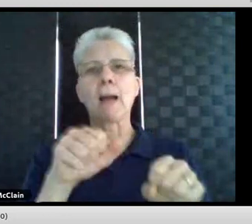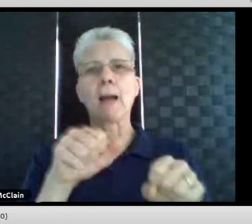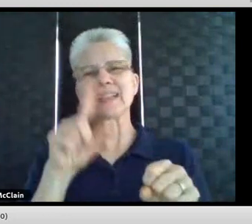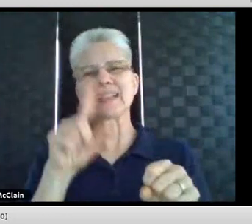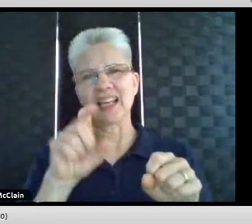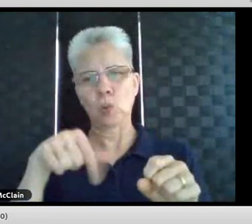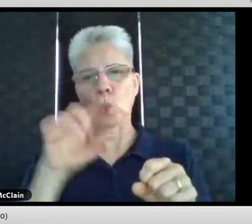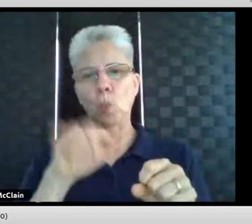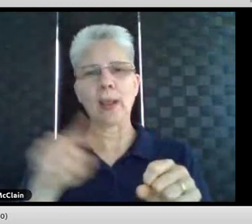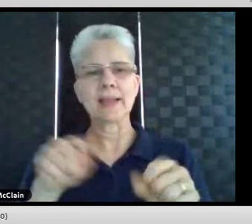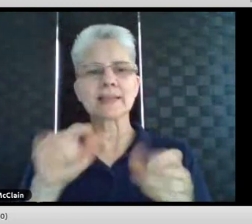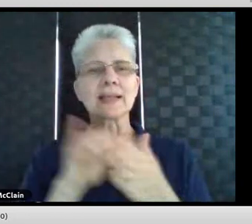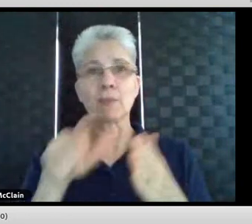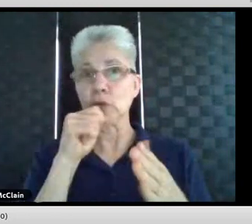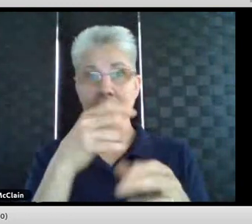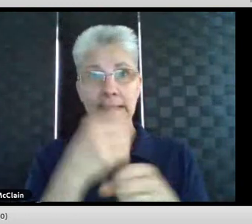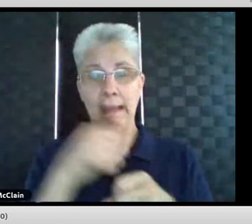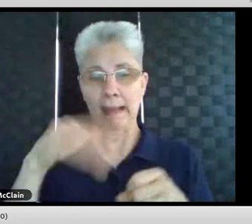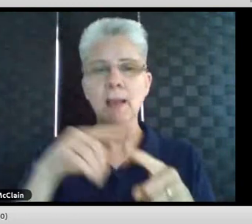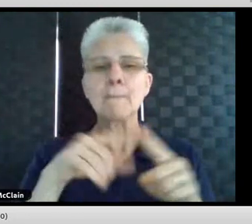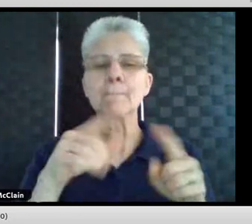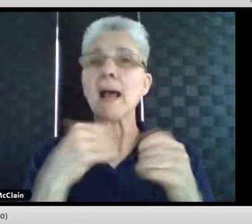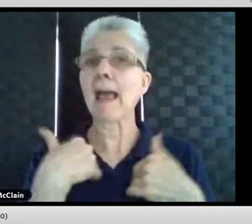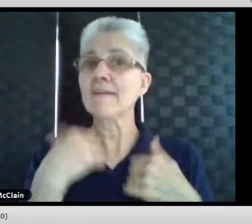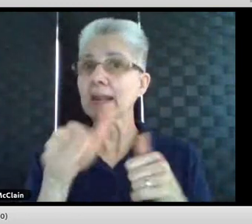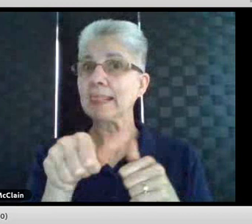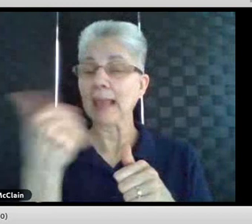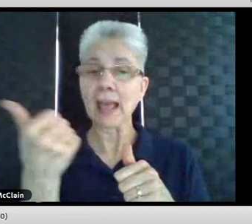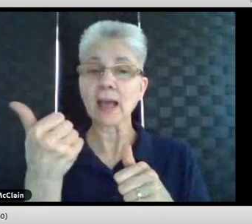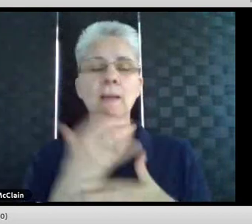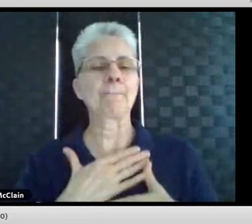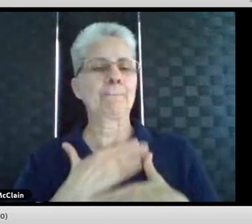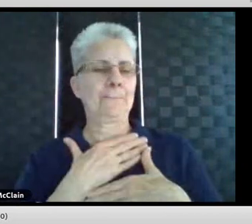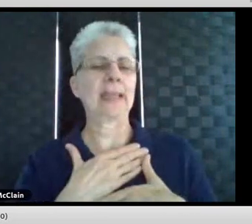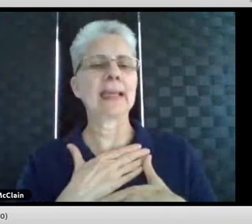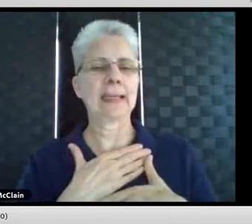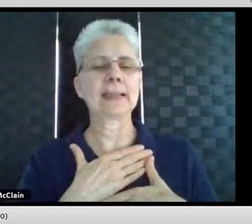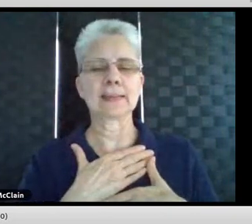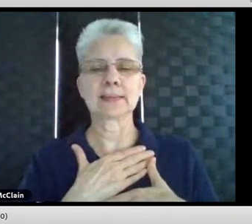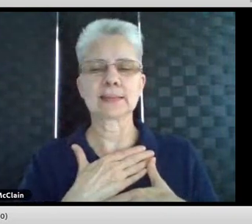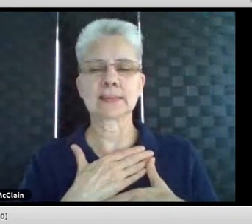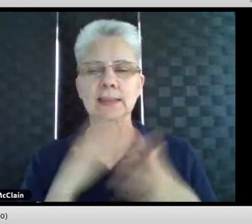that, you guys, some of you didn't get, but if you have anything else, please contact me directly.